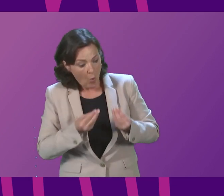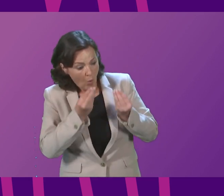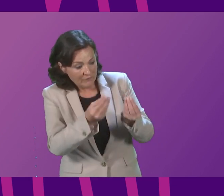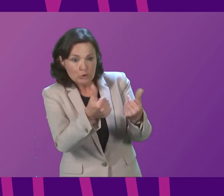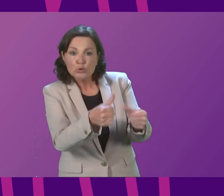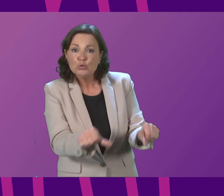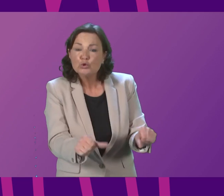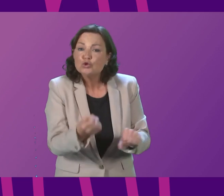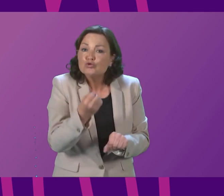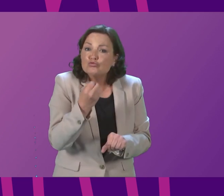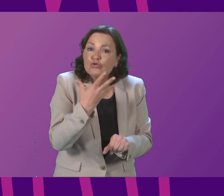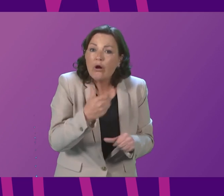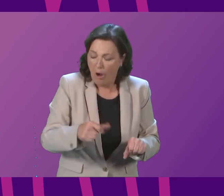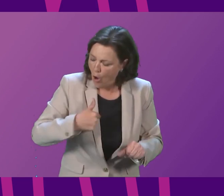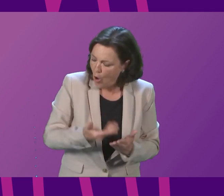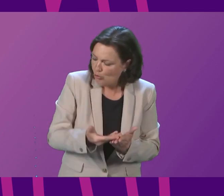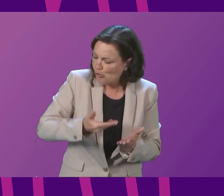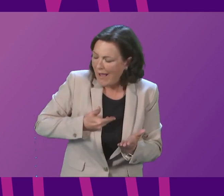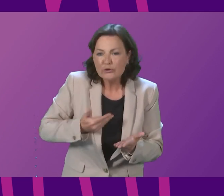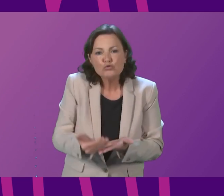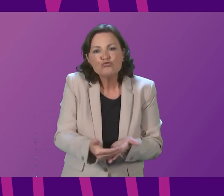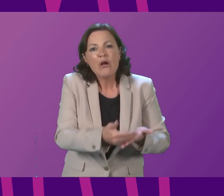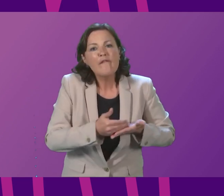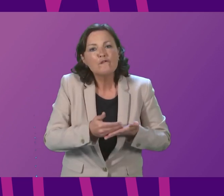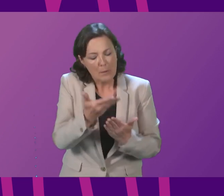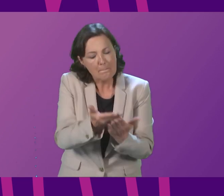Our right to recovery bill now has cross-party support.